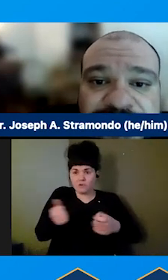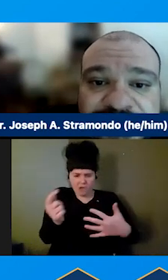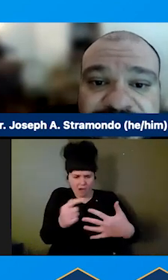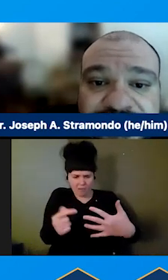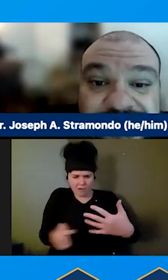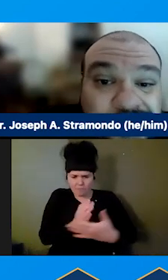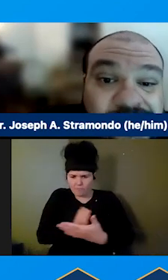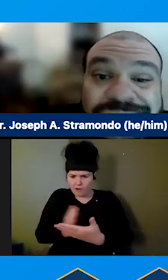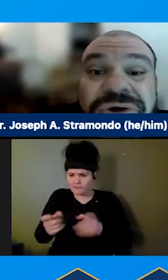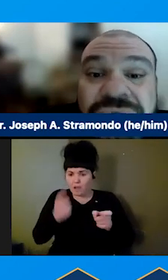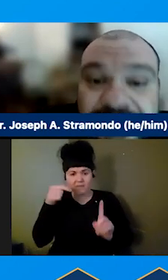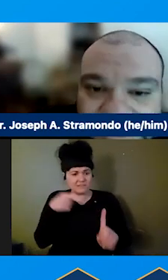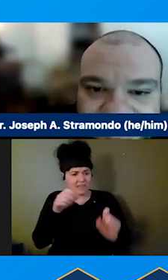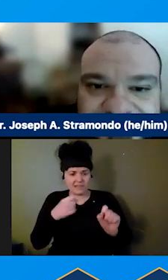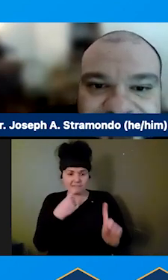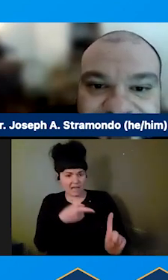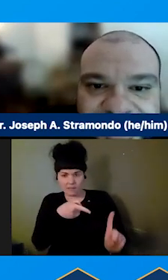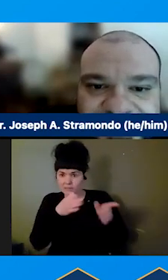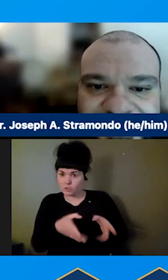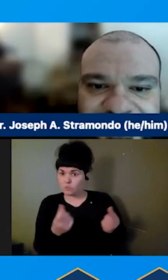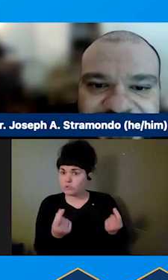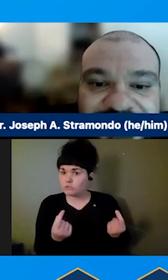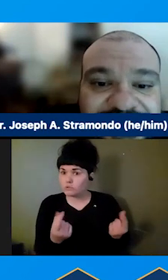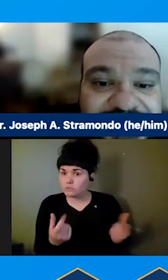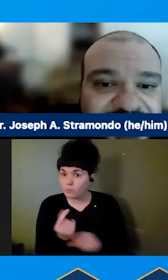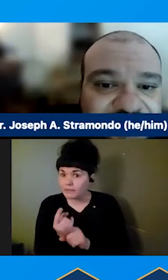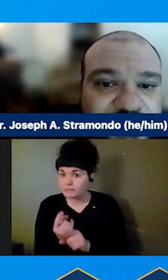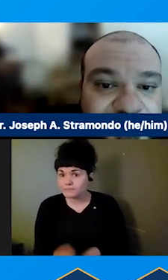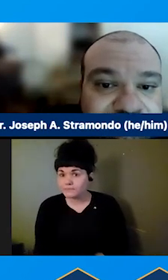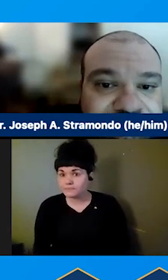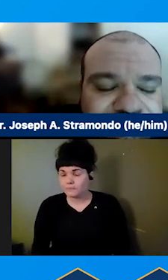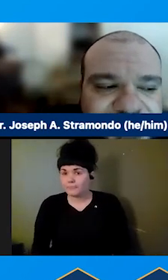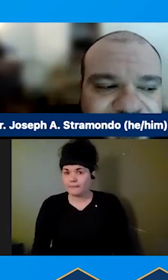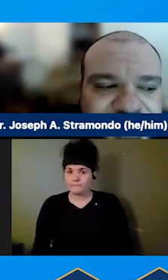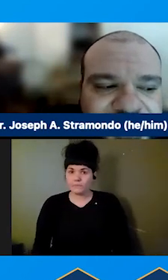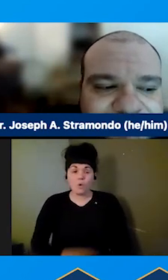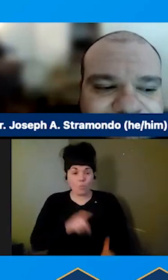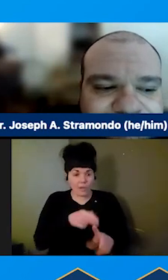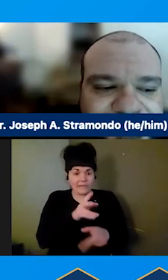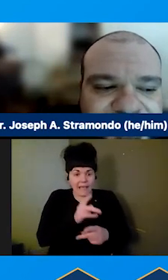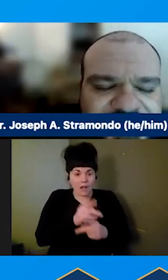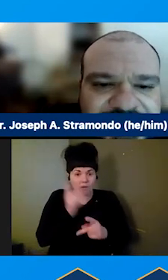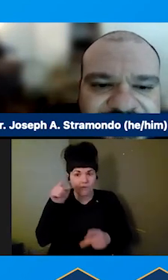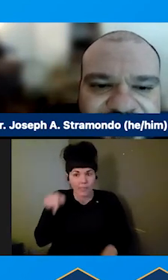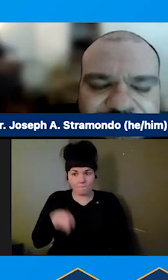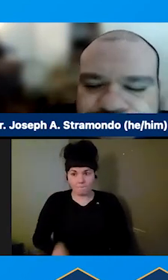can tell that person what to do. Right. In caring for them.